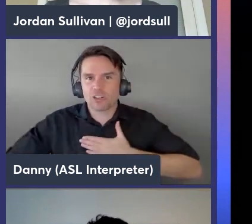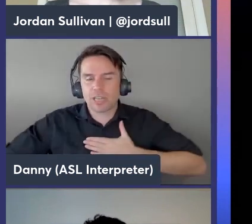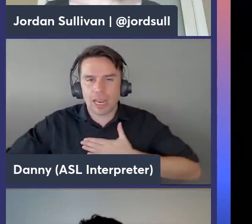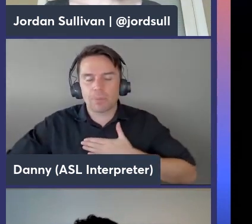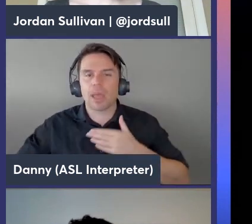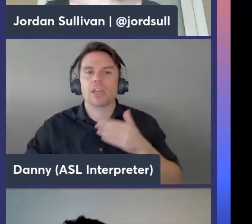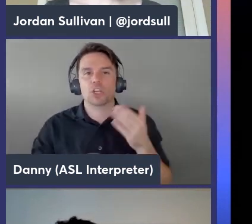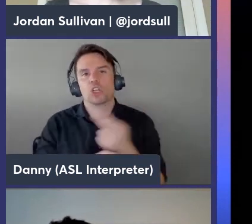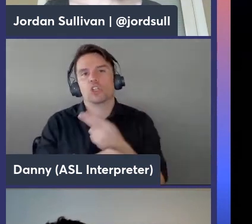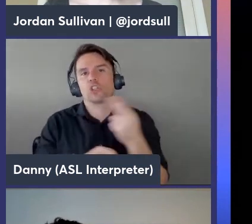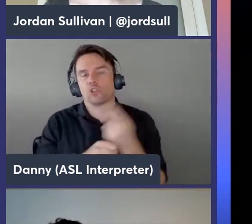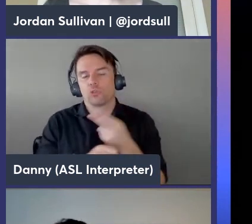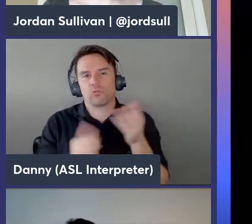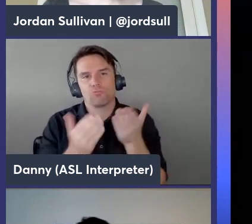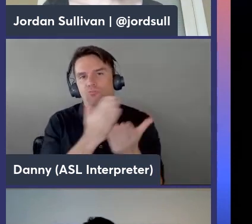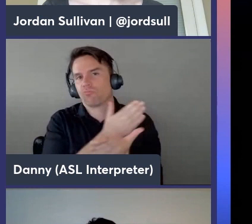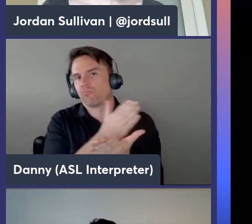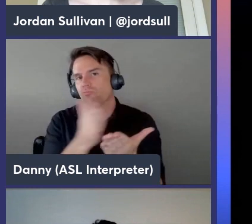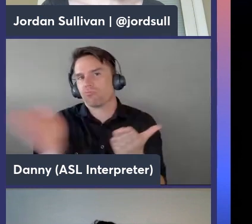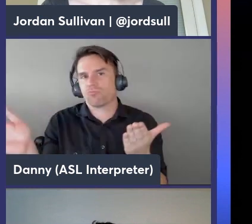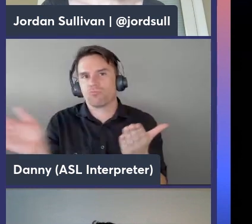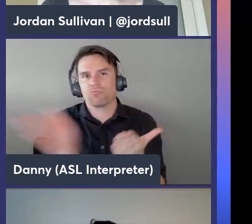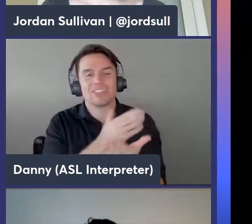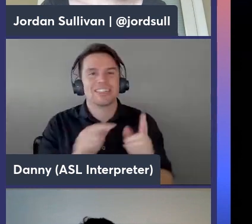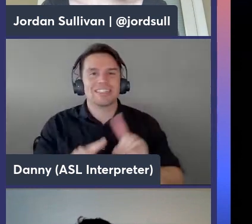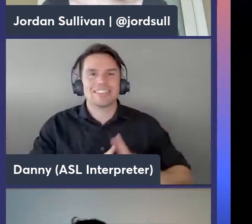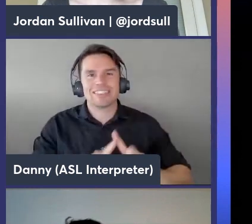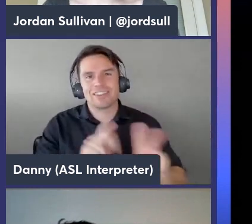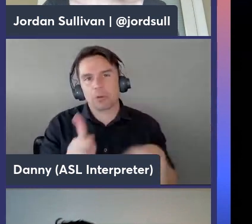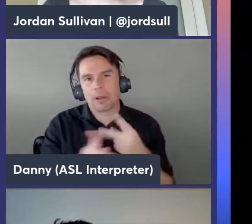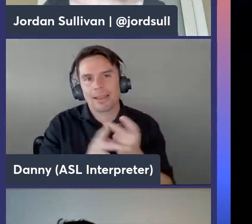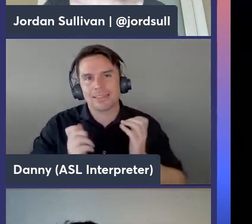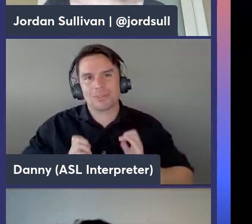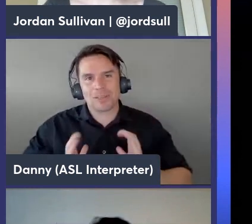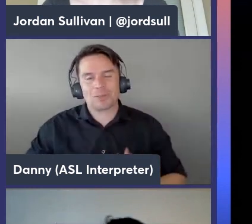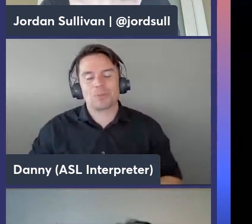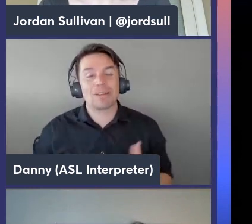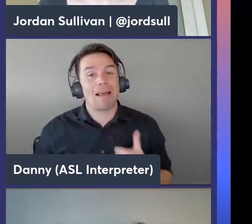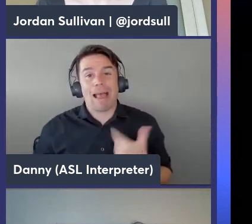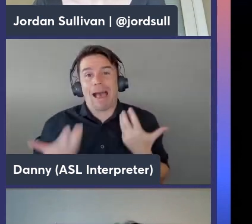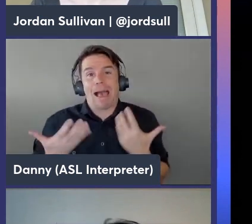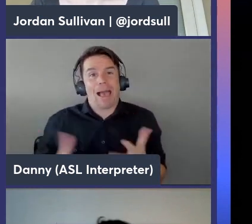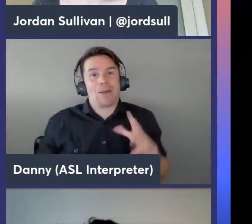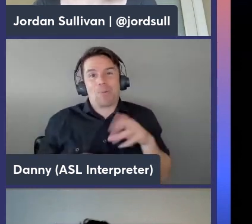by a wide variety of customers, and I don't wanna get in trouble. (laugh) That's good. - Okay.